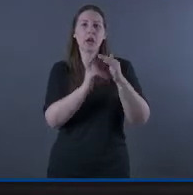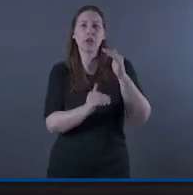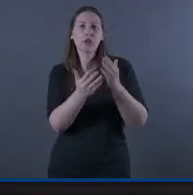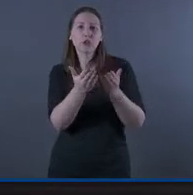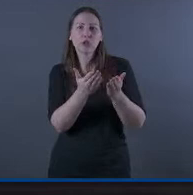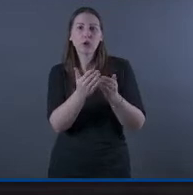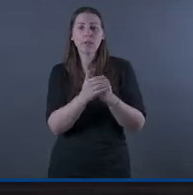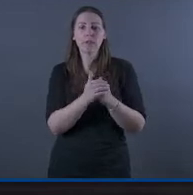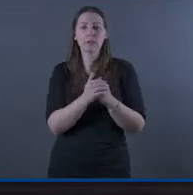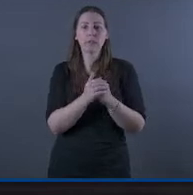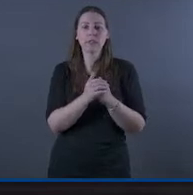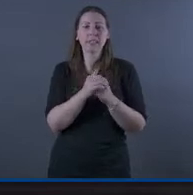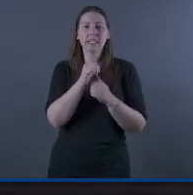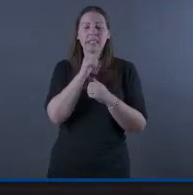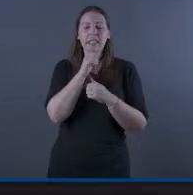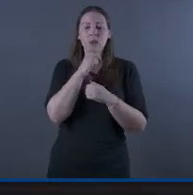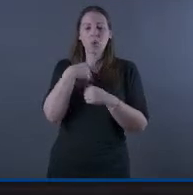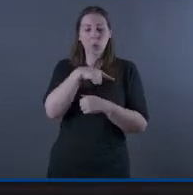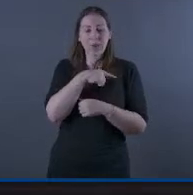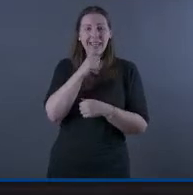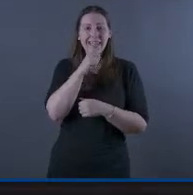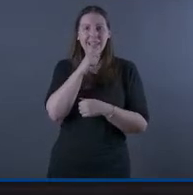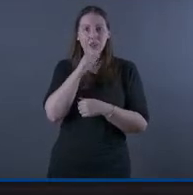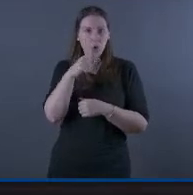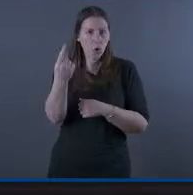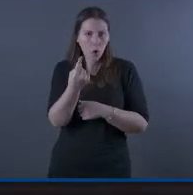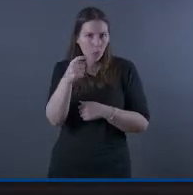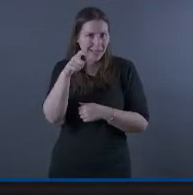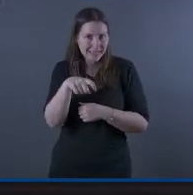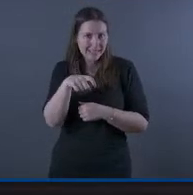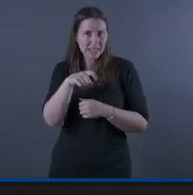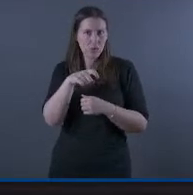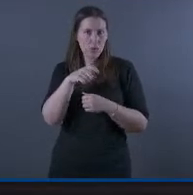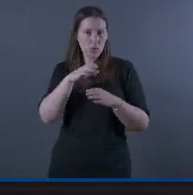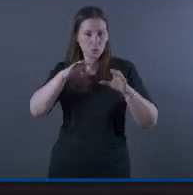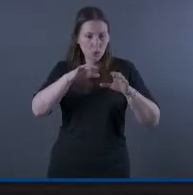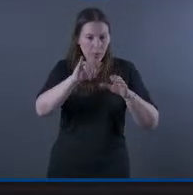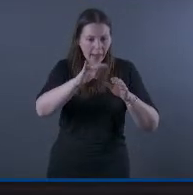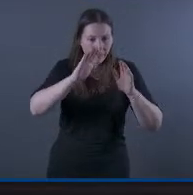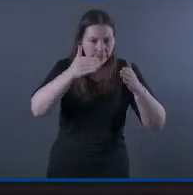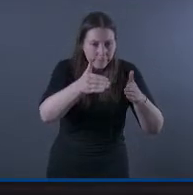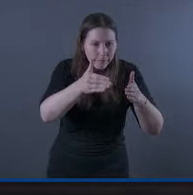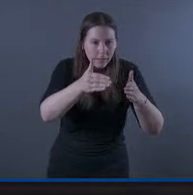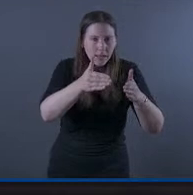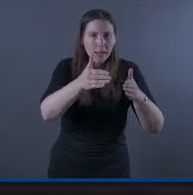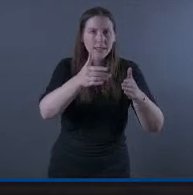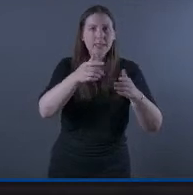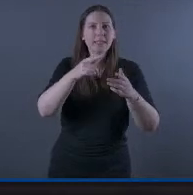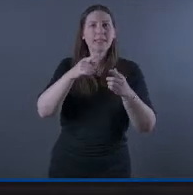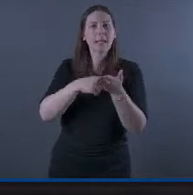There are helpers, there are organizations that are trusted and connected with many of these populations. And sometime it's just,